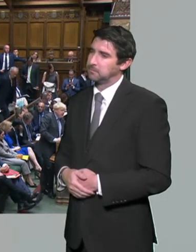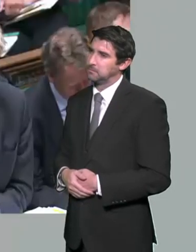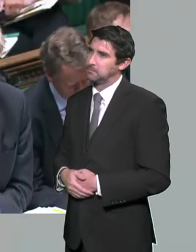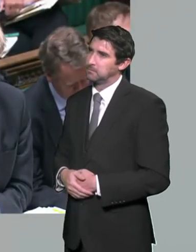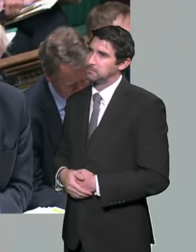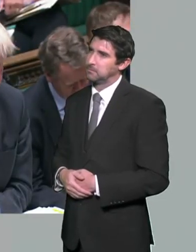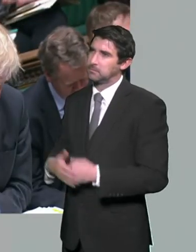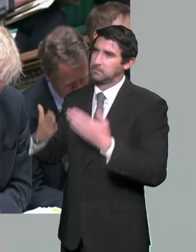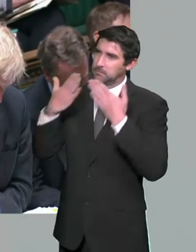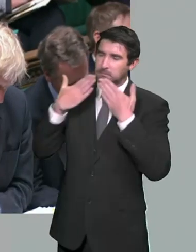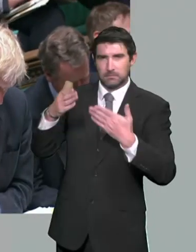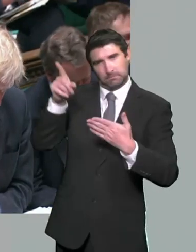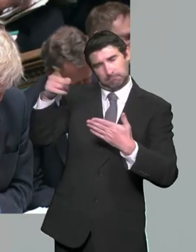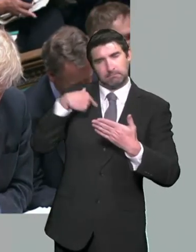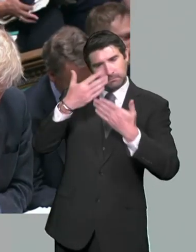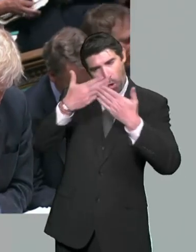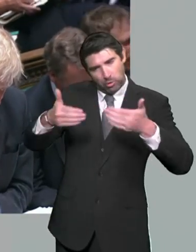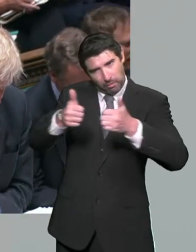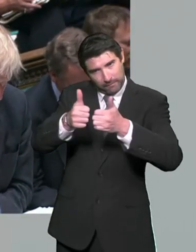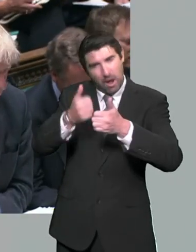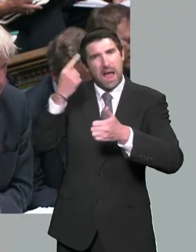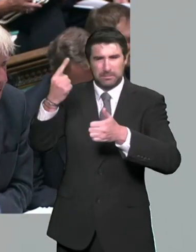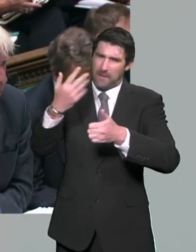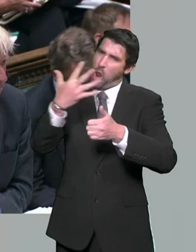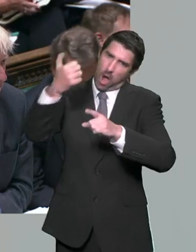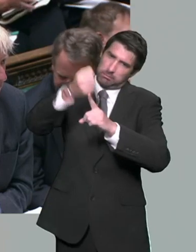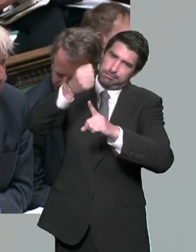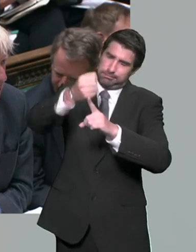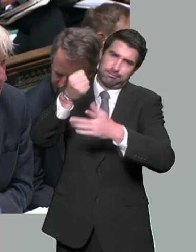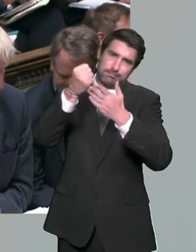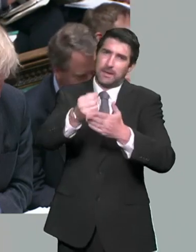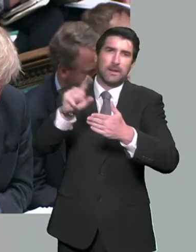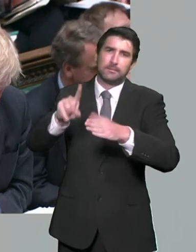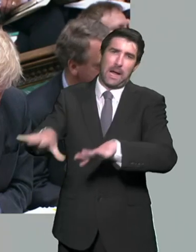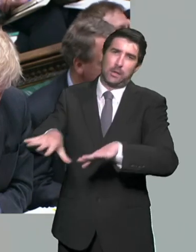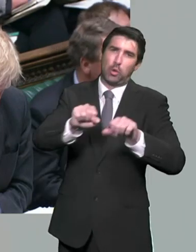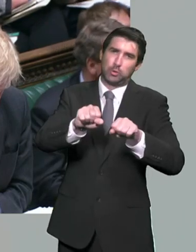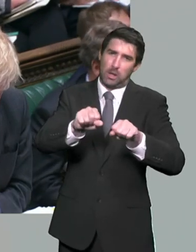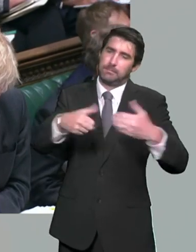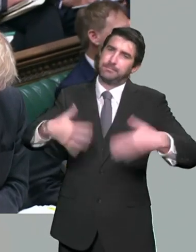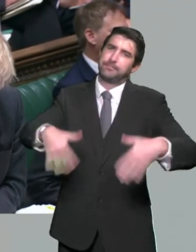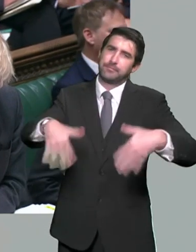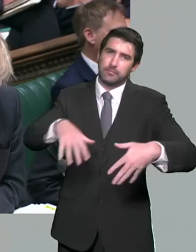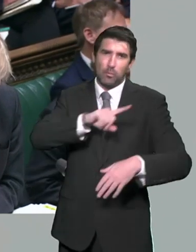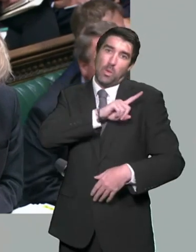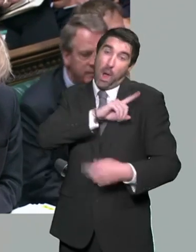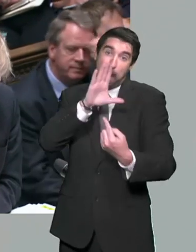Friend is a great champion of adopters and all those who help to give children a loving and stable home.